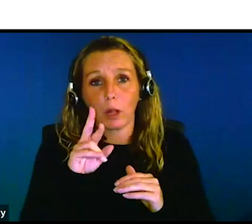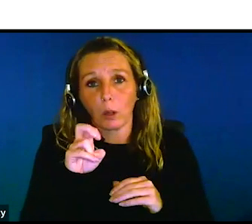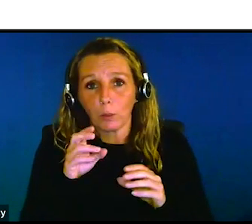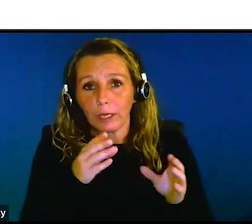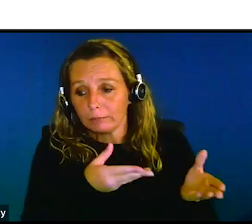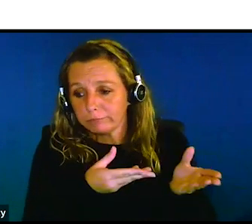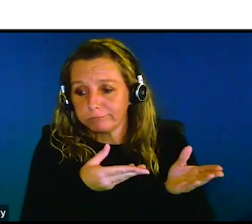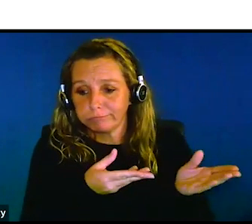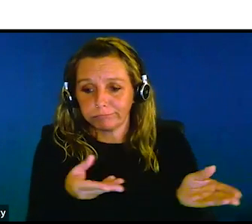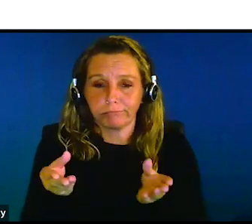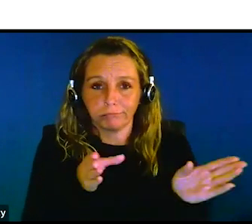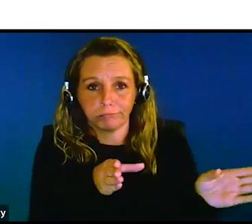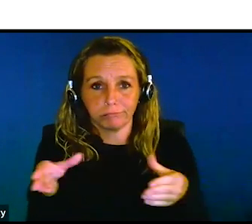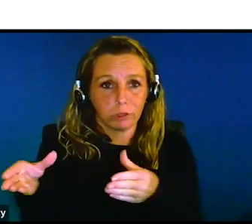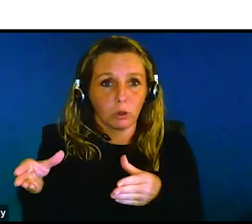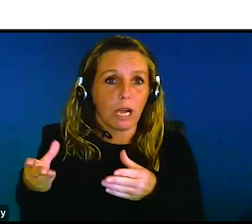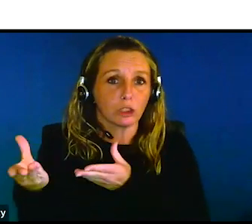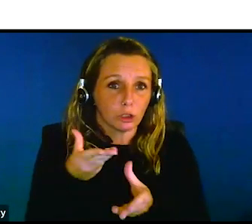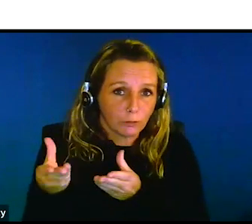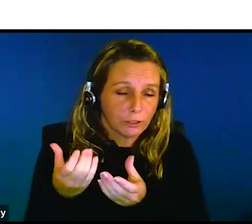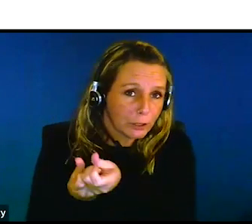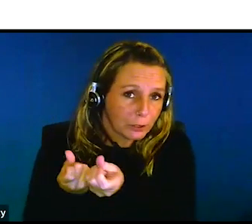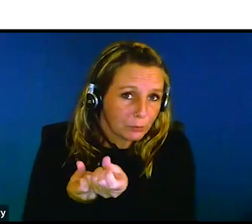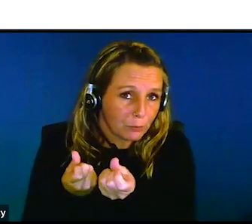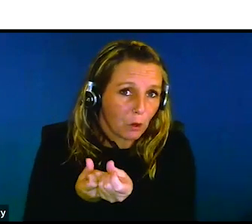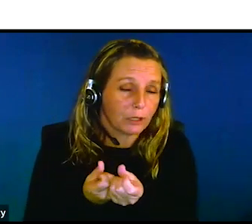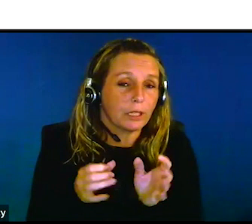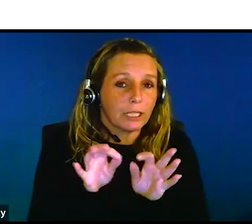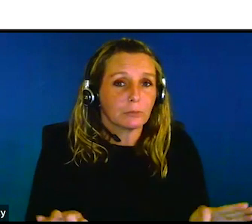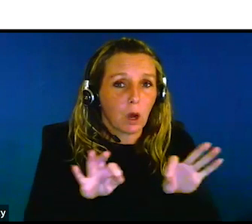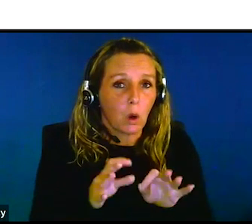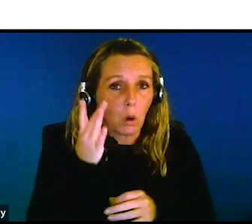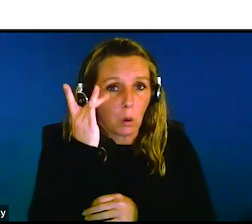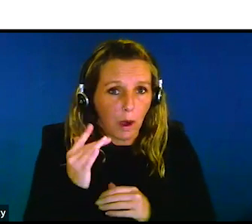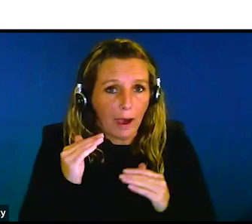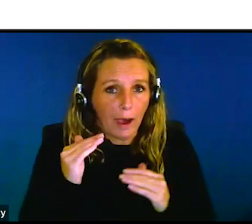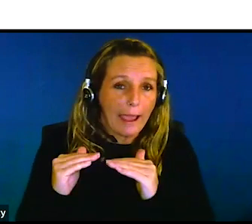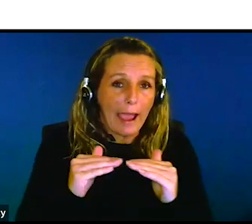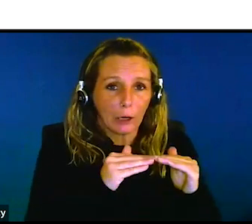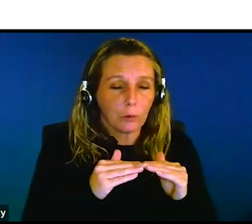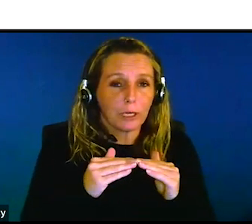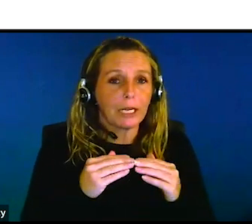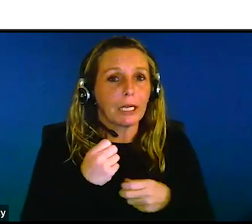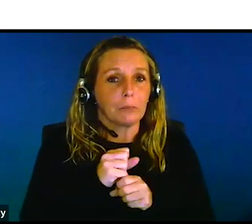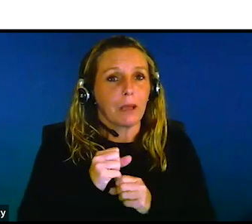It matters because it restores hope and healing for all.